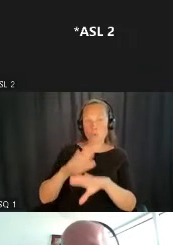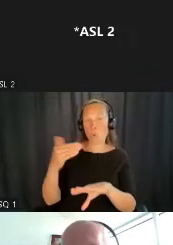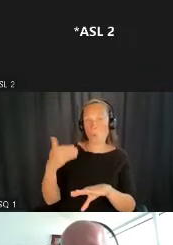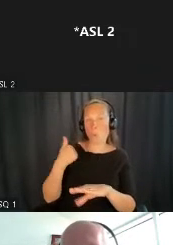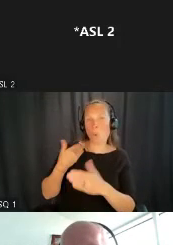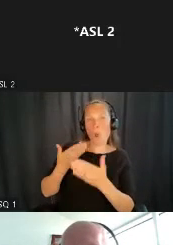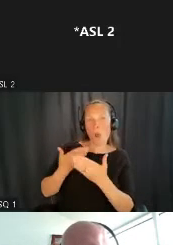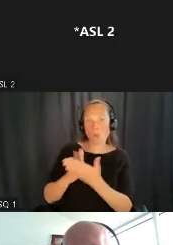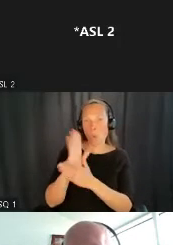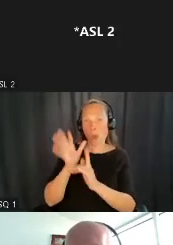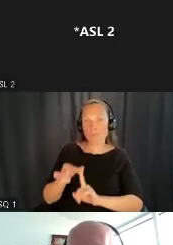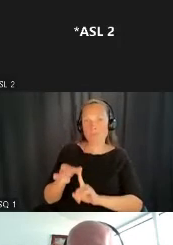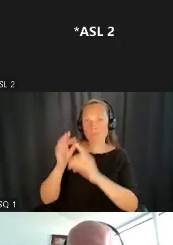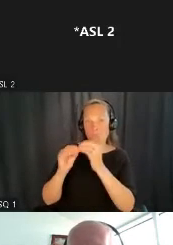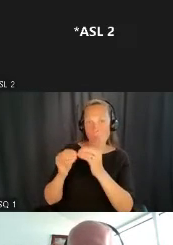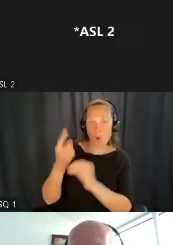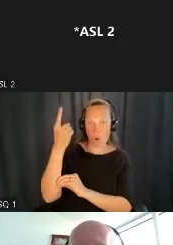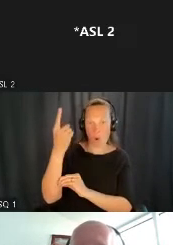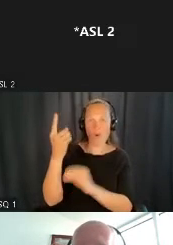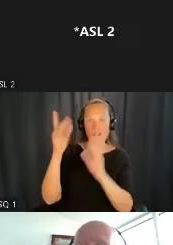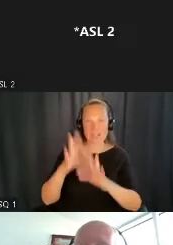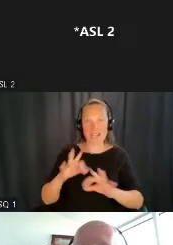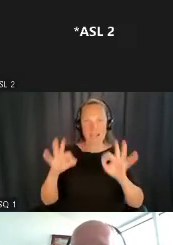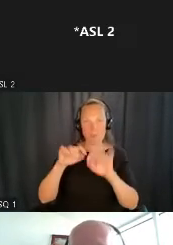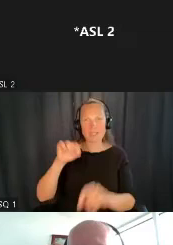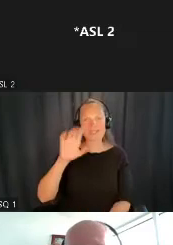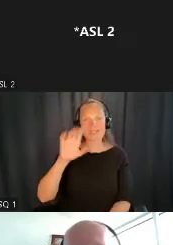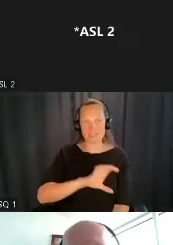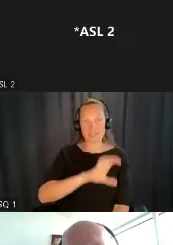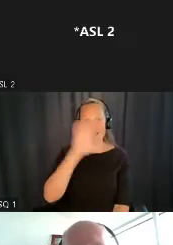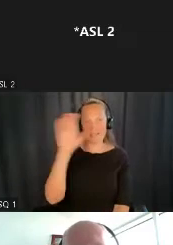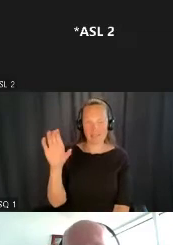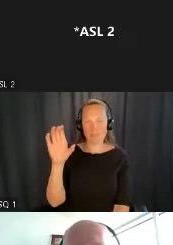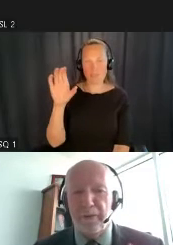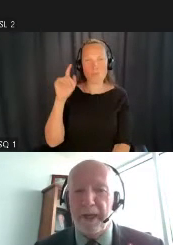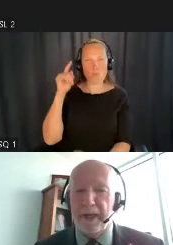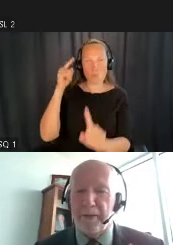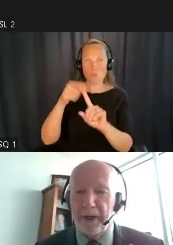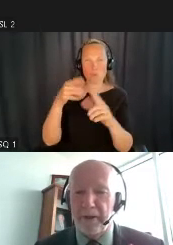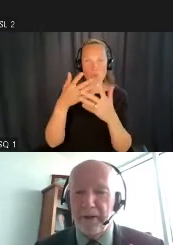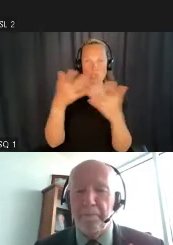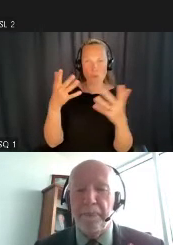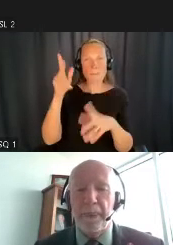KNOW WHAT THE LAW IS. CAN TRUST IT. IF IT'S NOT GOOD ENOUGH, THEY CAN MOVE TO MAKE IT BETTER.